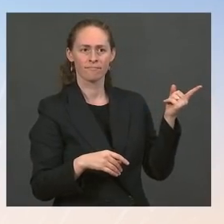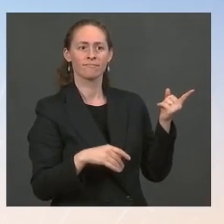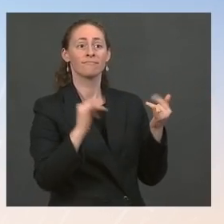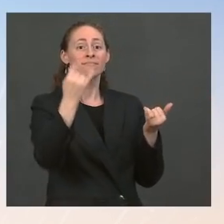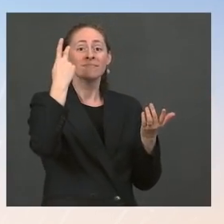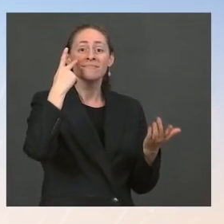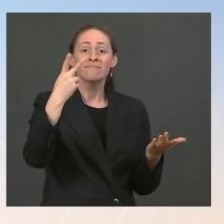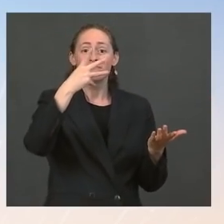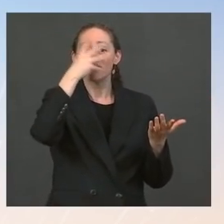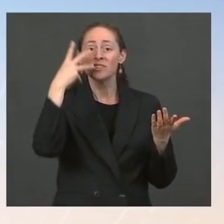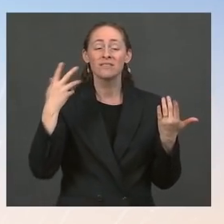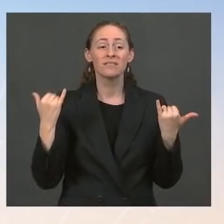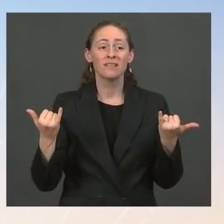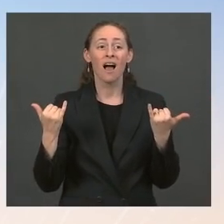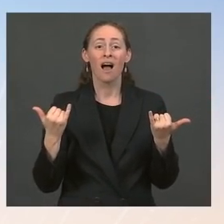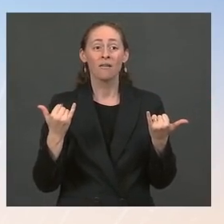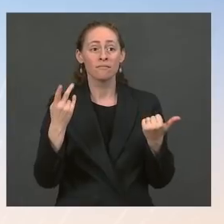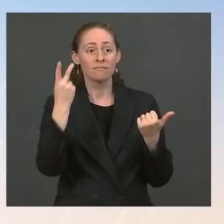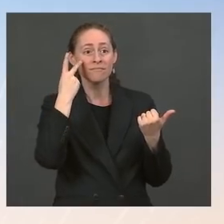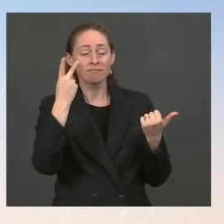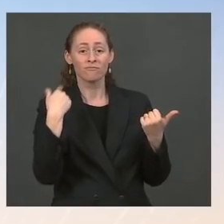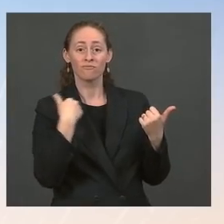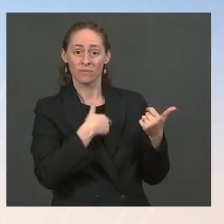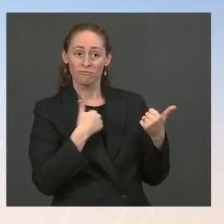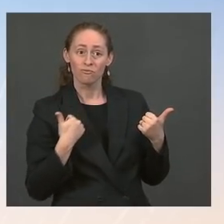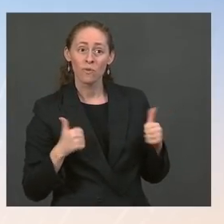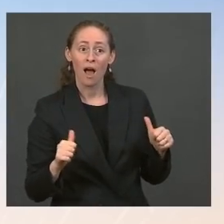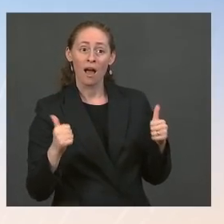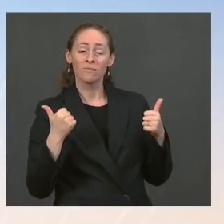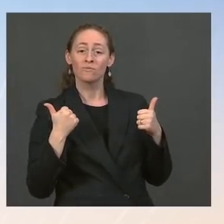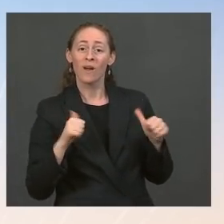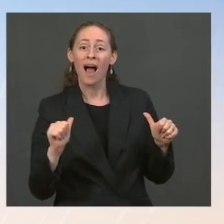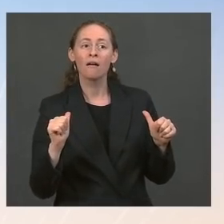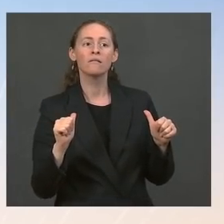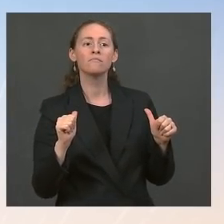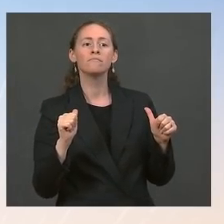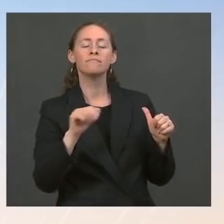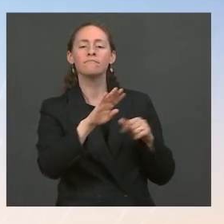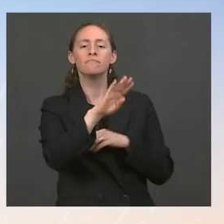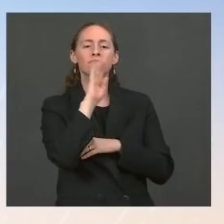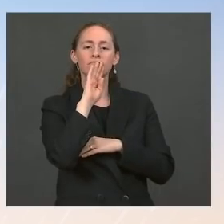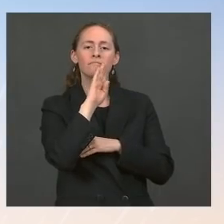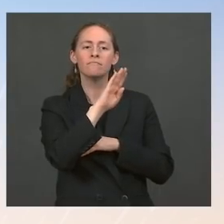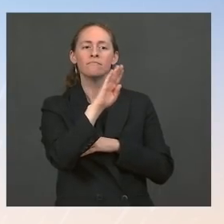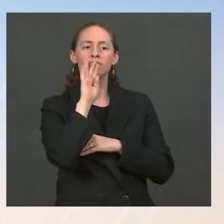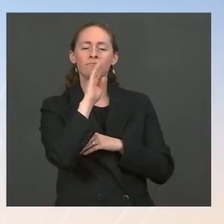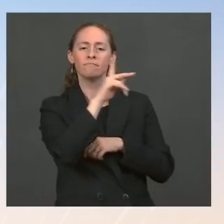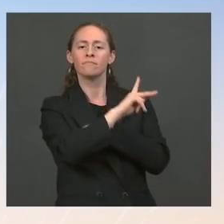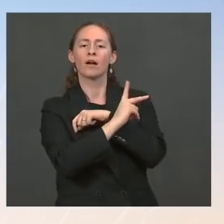two attempts to move things through the parliamentarian. The President's support in legislation, support -- has supported those efforts,